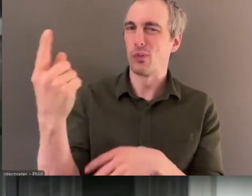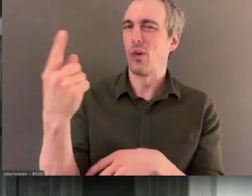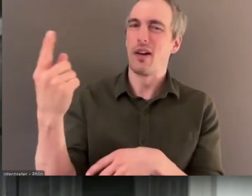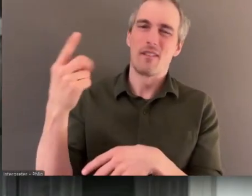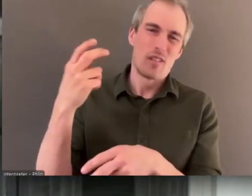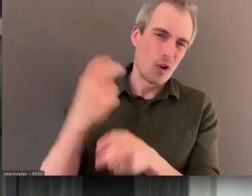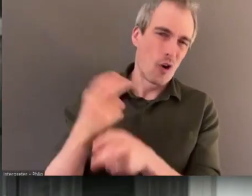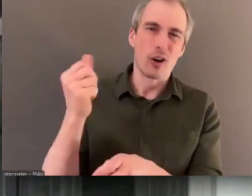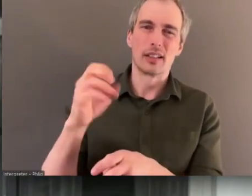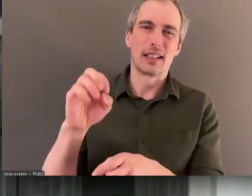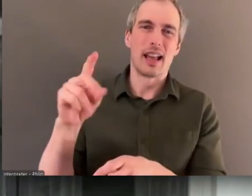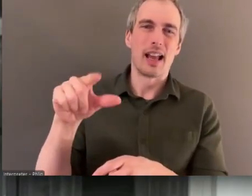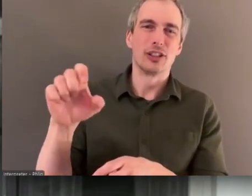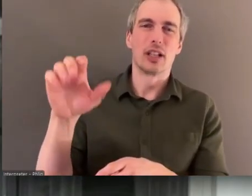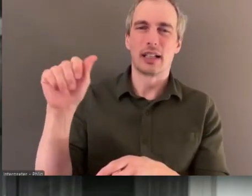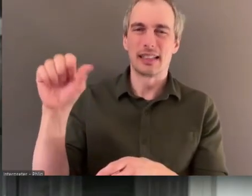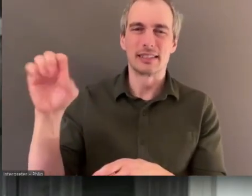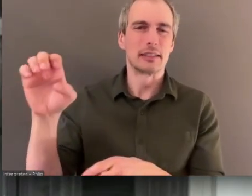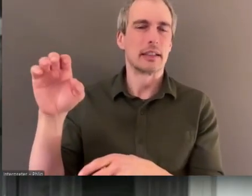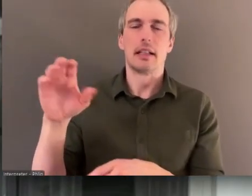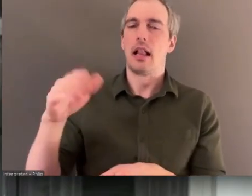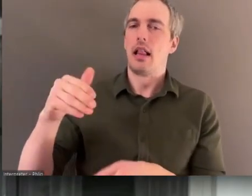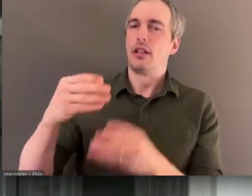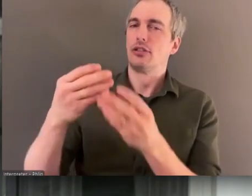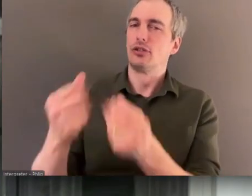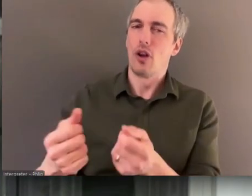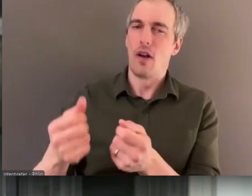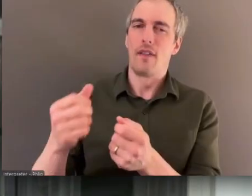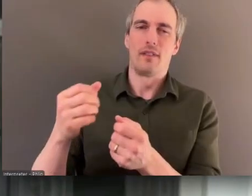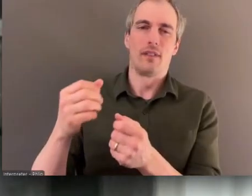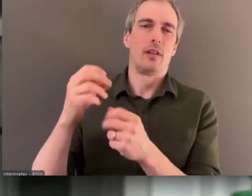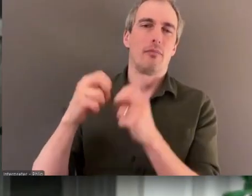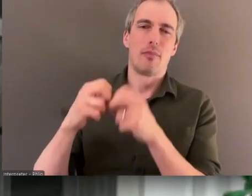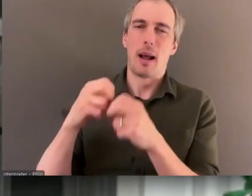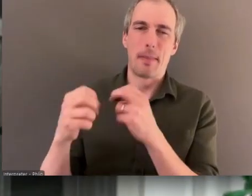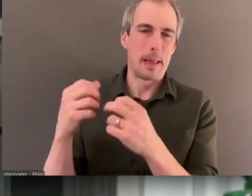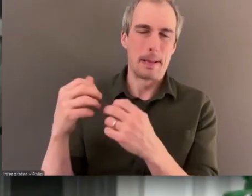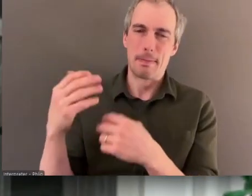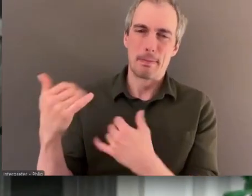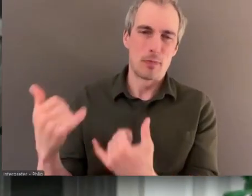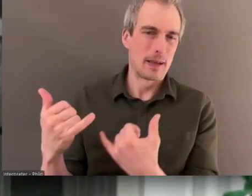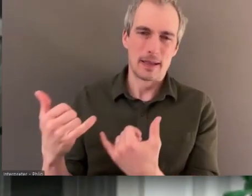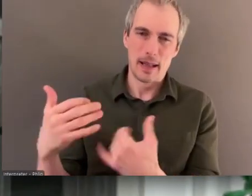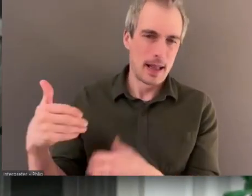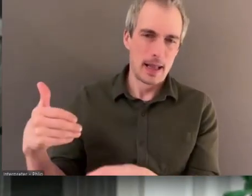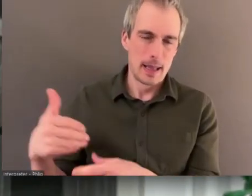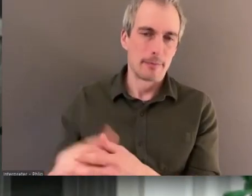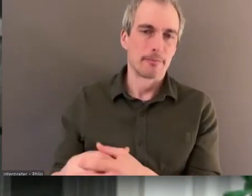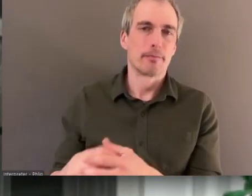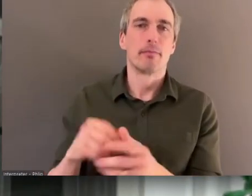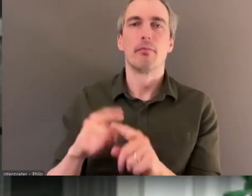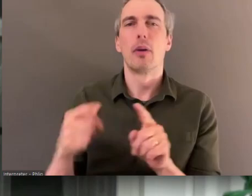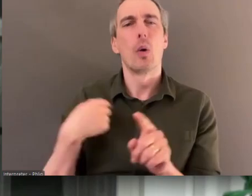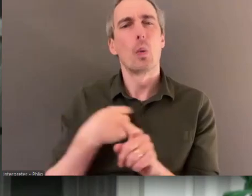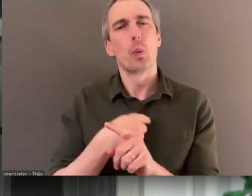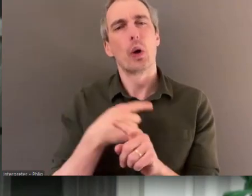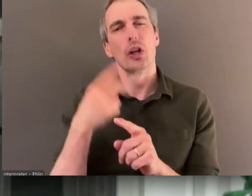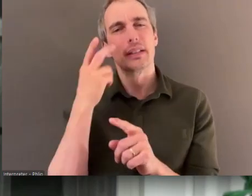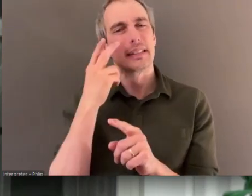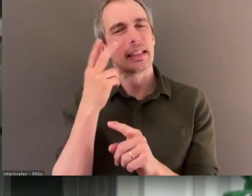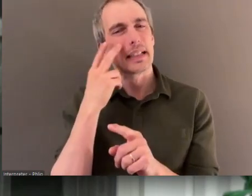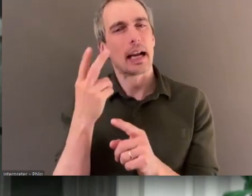now. But we're seeing a lot of like a lot of hopeful outlooks when it comes to using